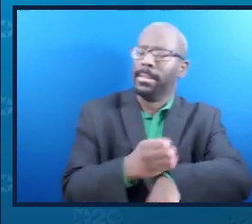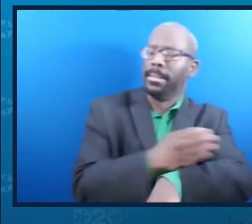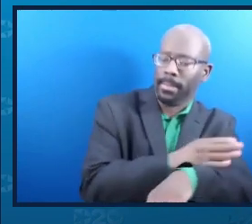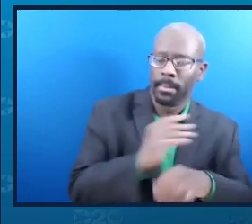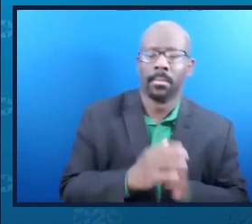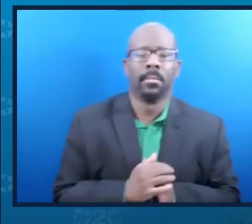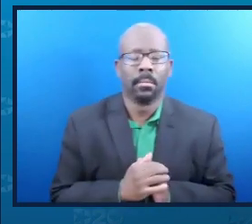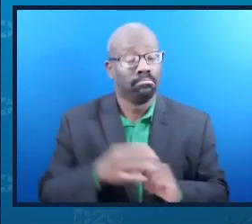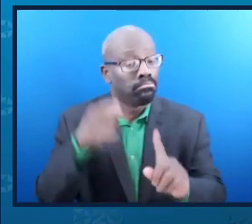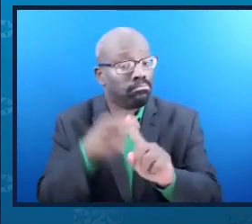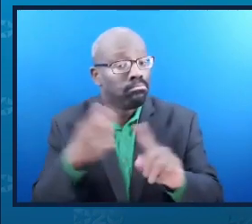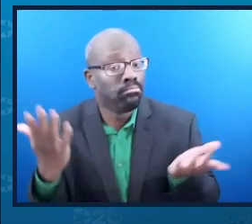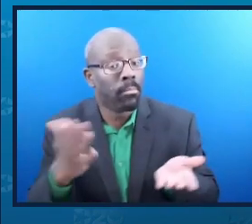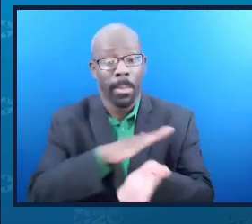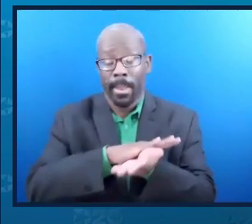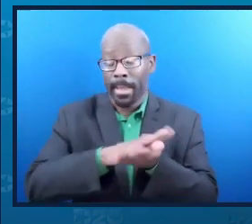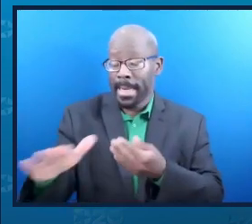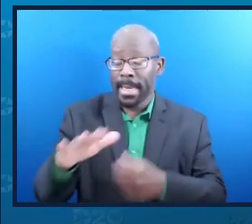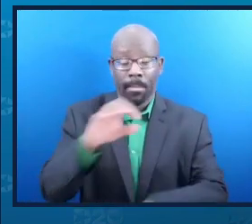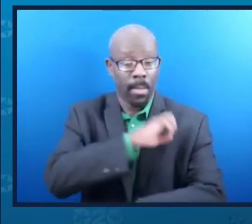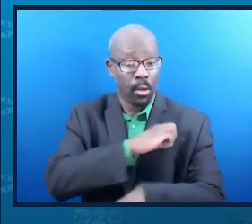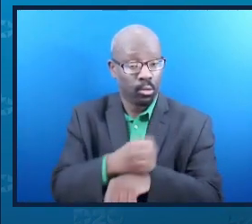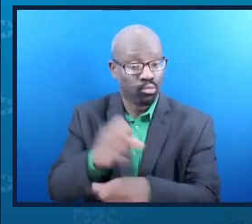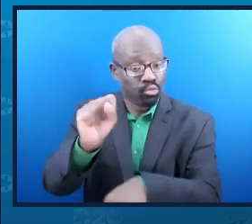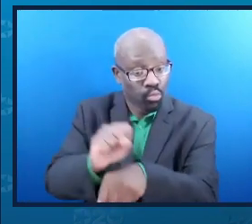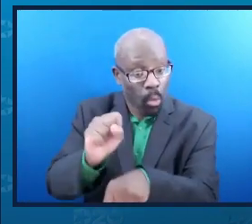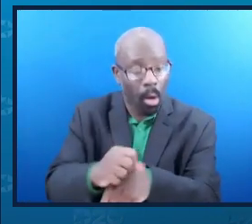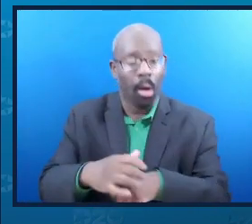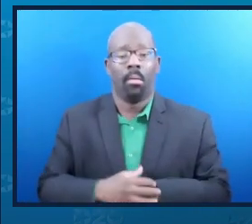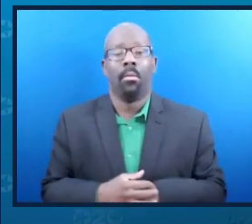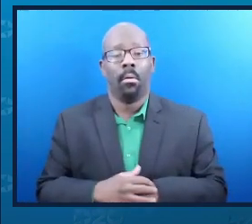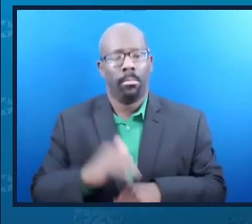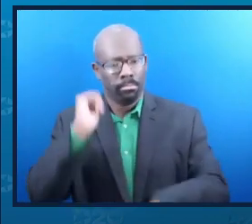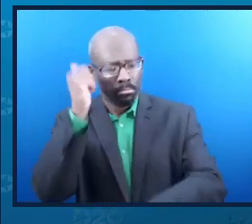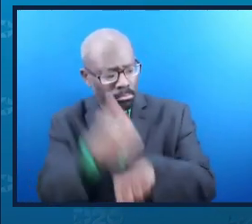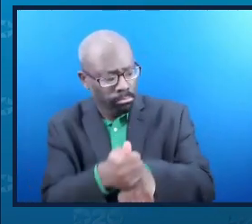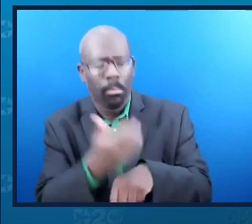VOTE FOR HEALTH CARE WORKERS ON THE FRONT LINES FIGHTING